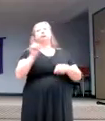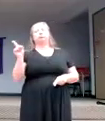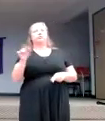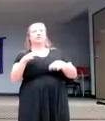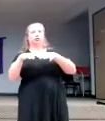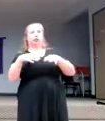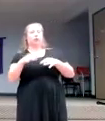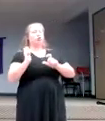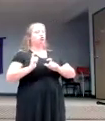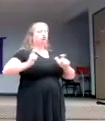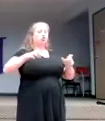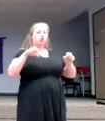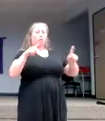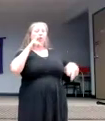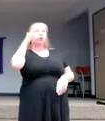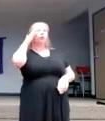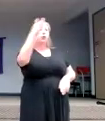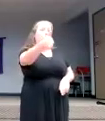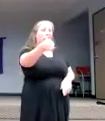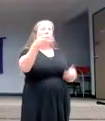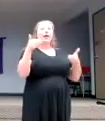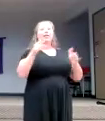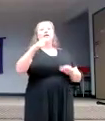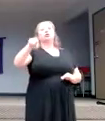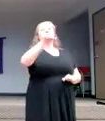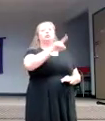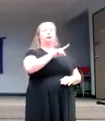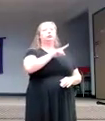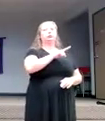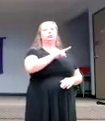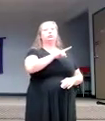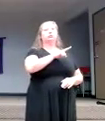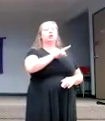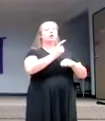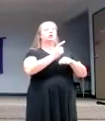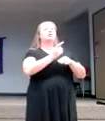this is a big opportunity for the future. It allows you to make improvements to your property,